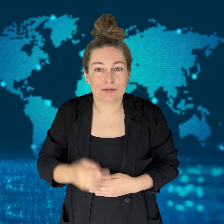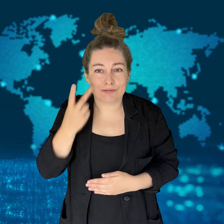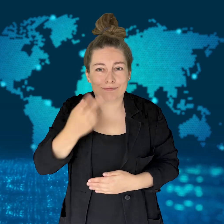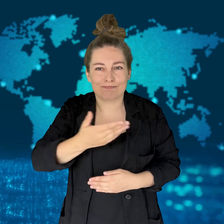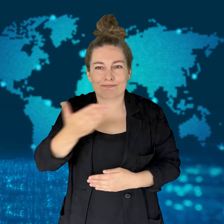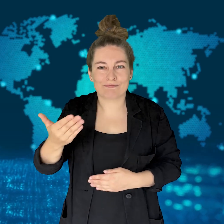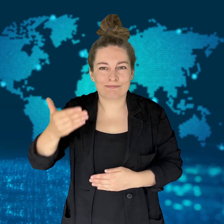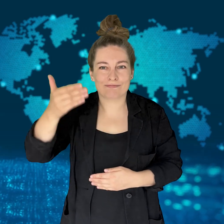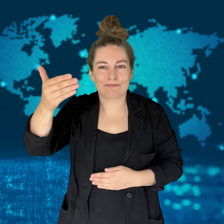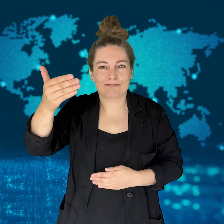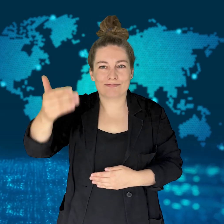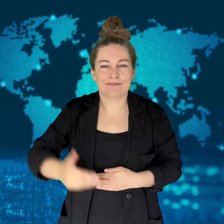See you next time!